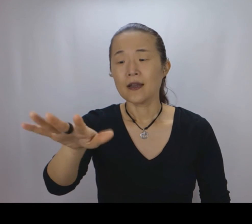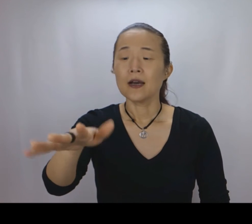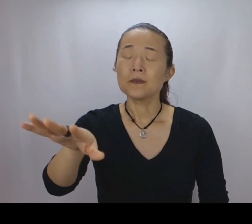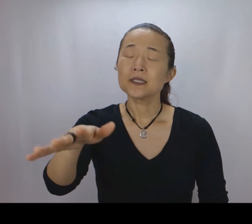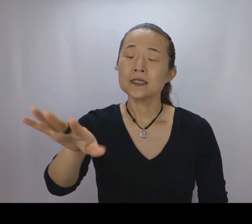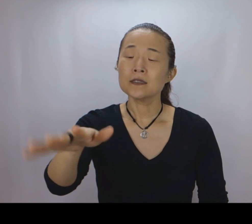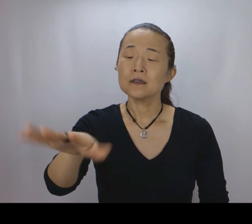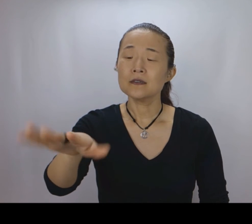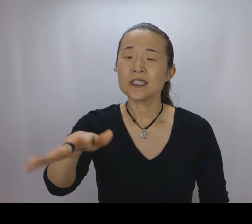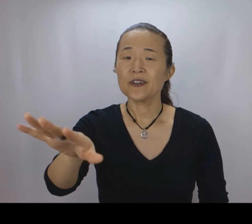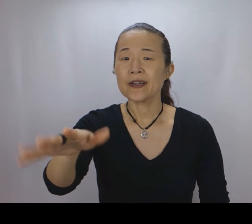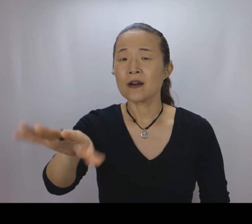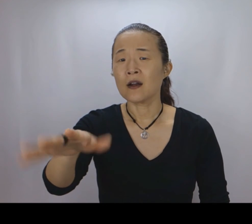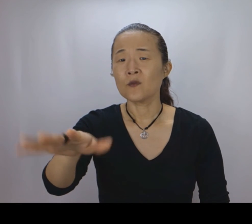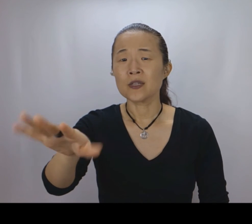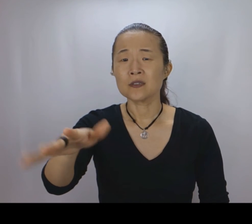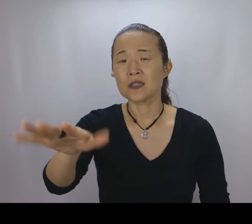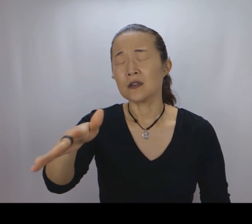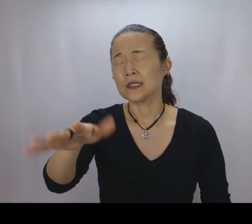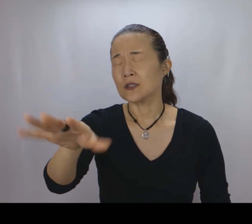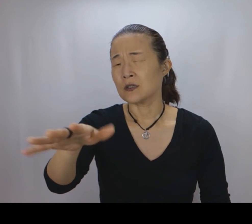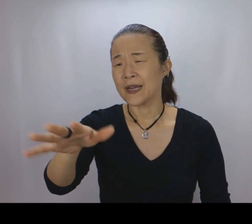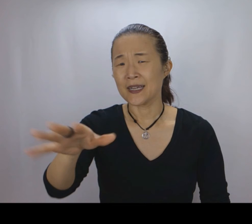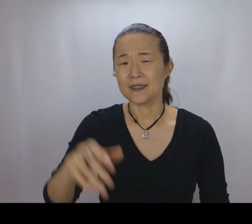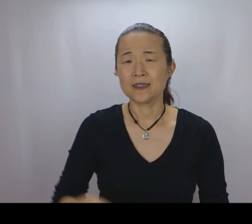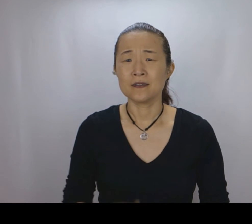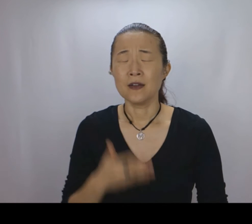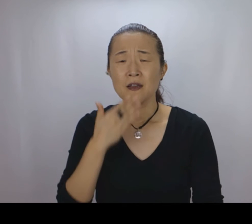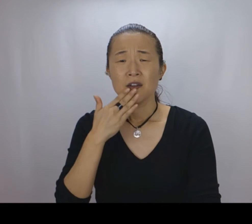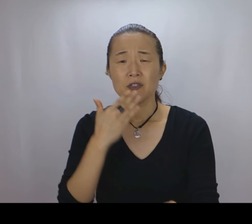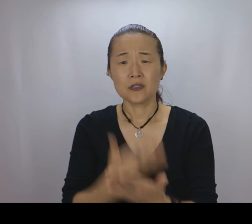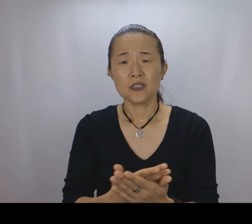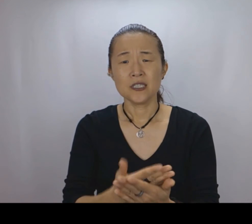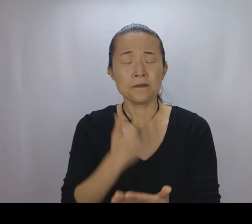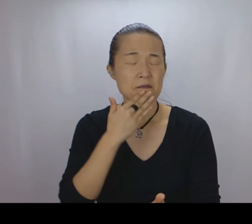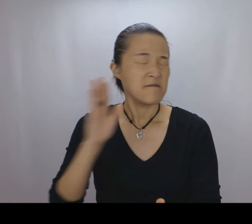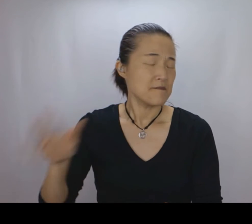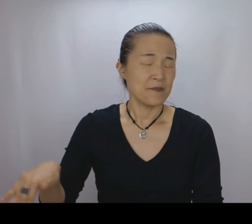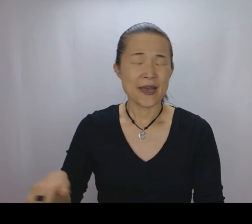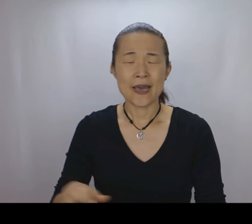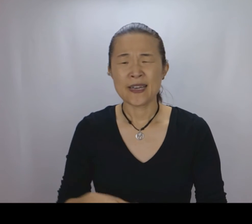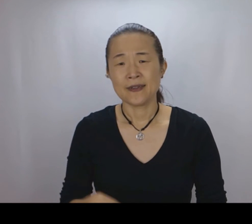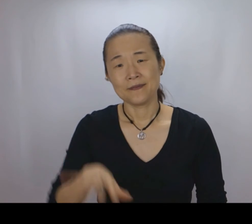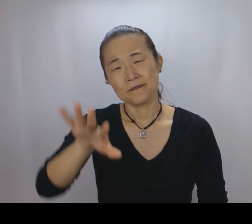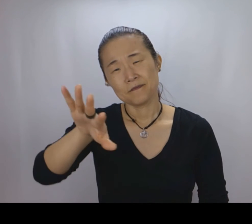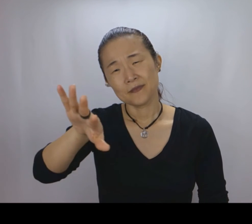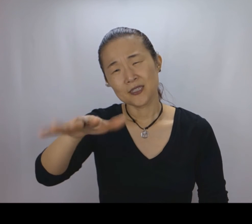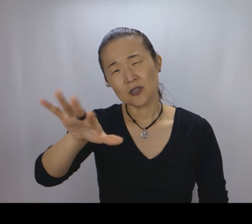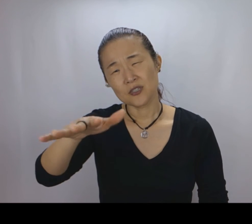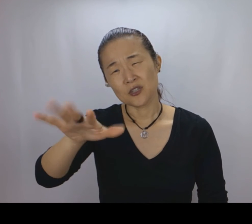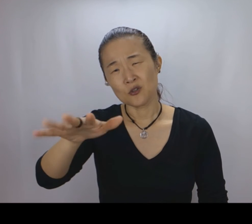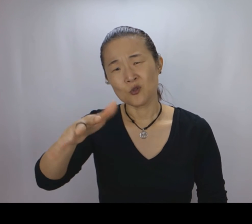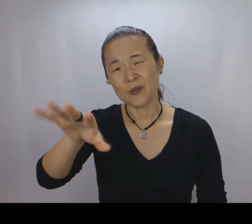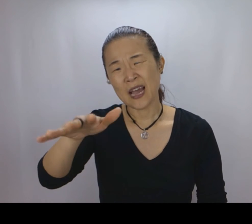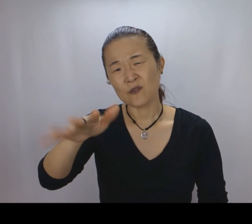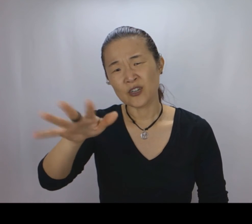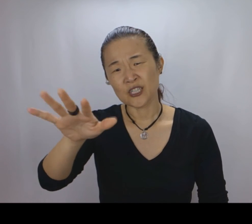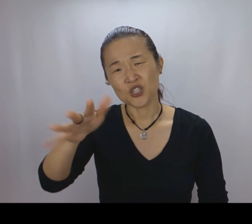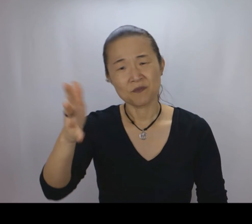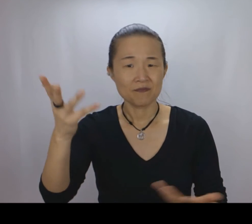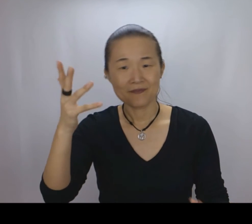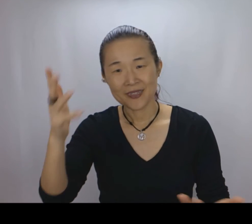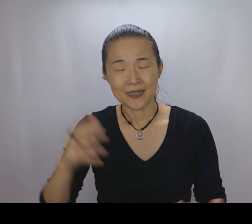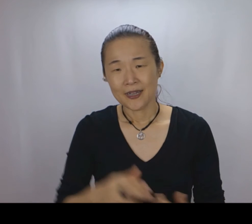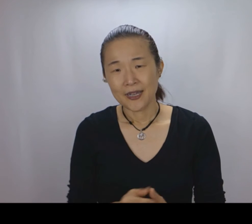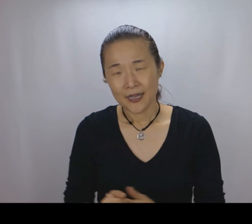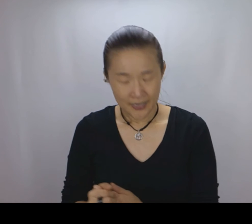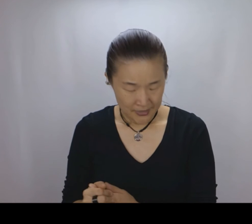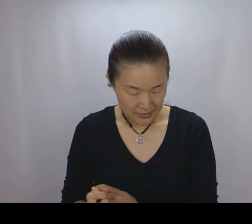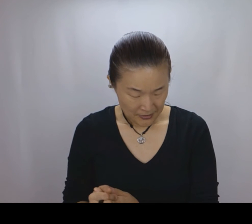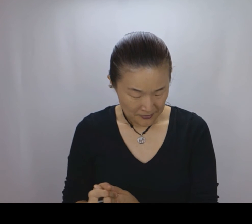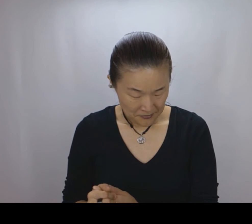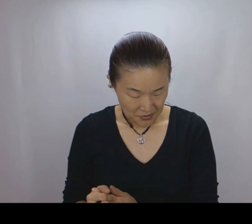I'm still figuring out whether it's call this good or bad. So good, bad, so-so/average.